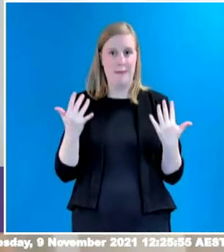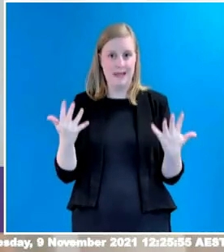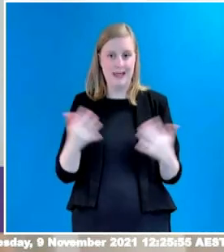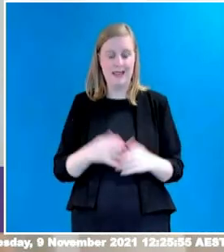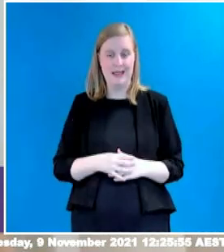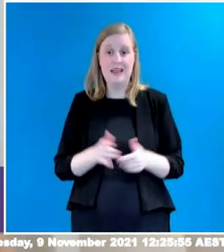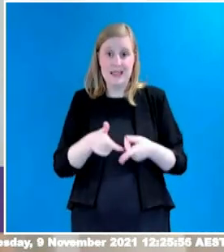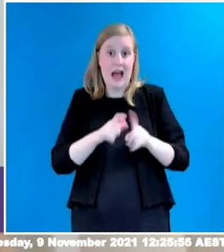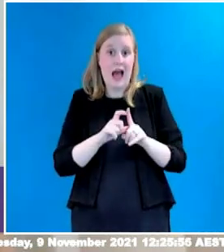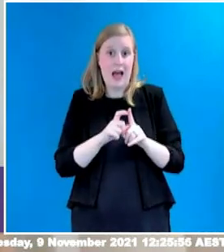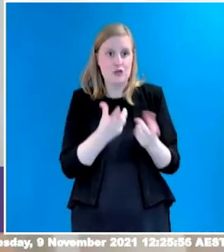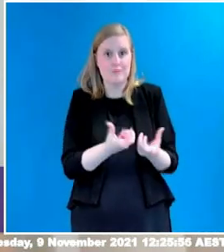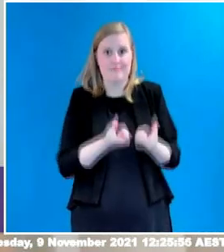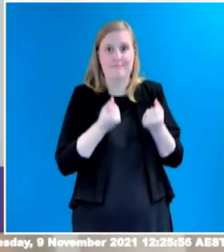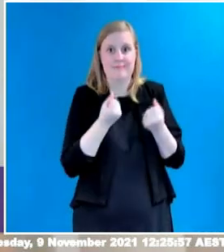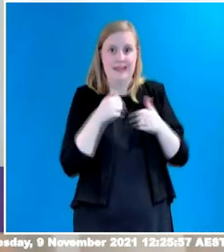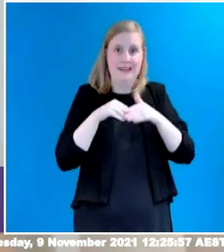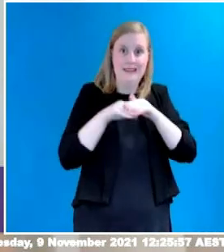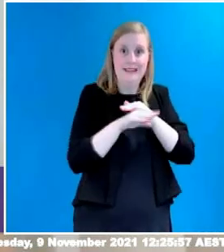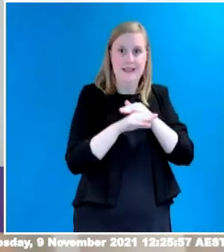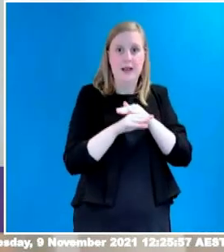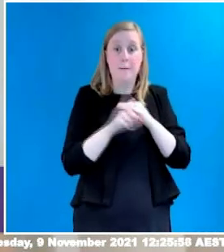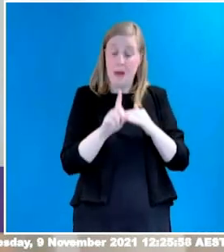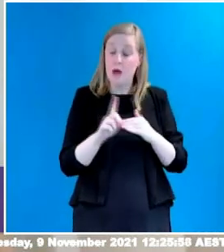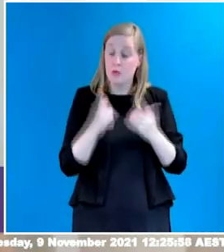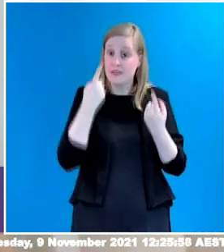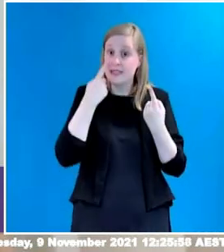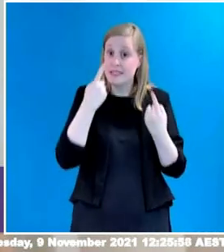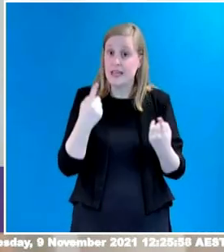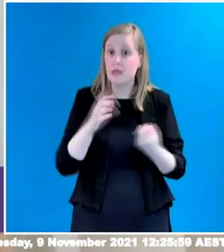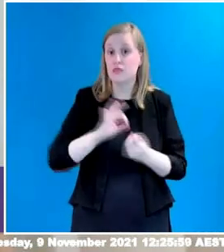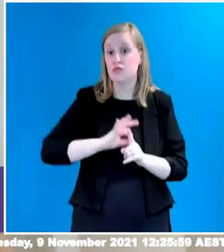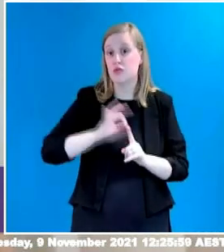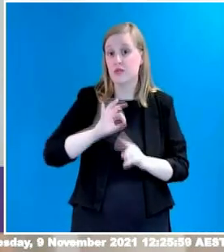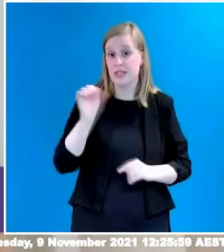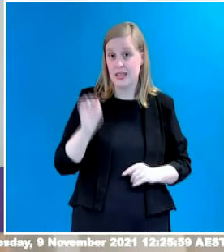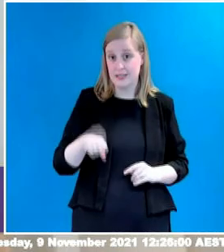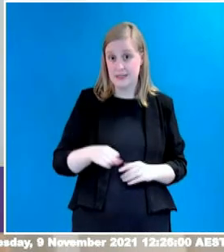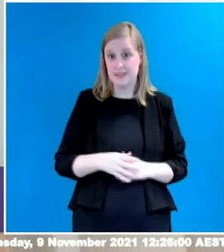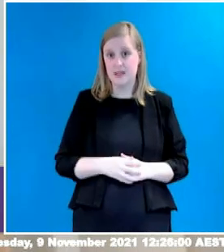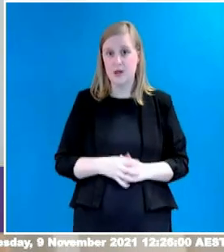I would like to see the Institute of Company Directors collect data on who is disabled.